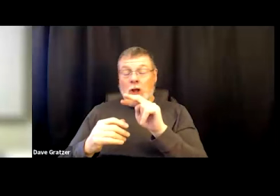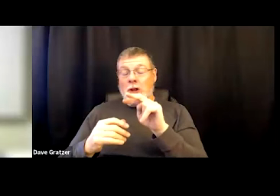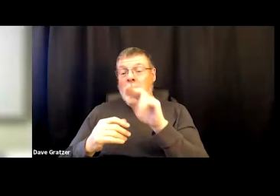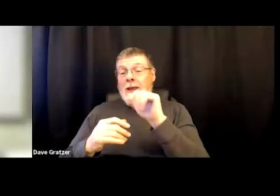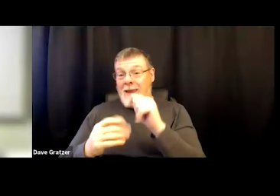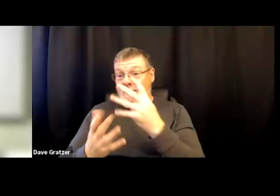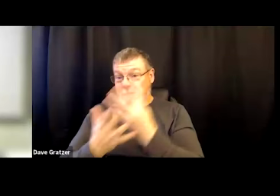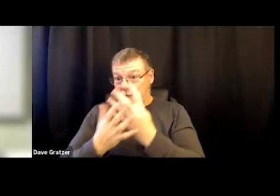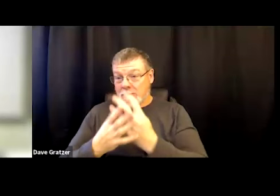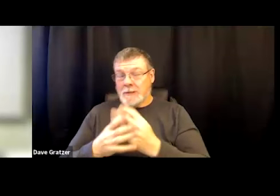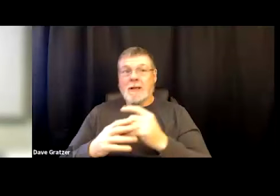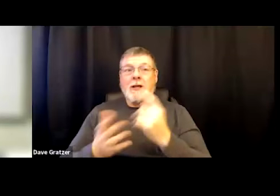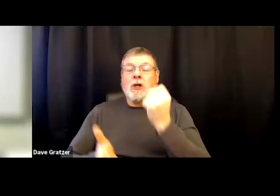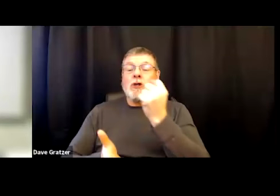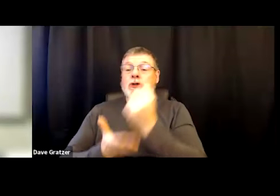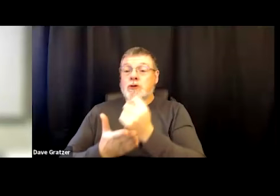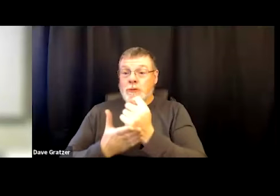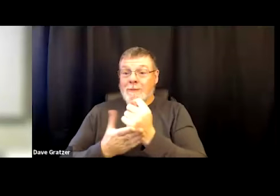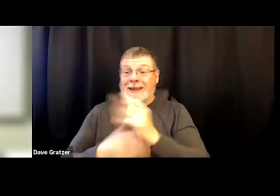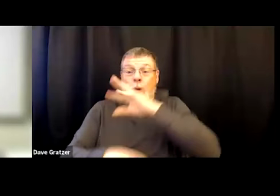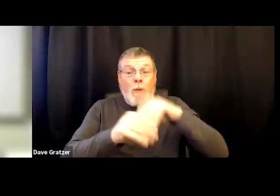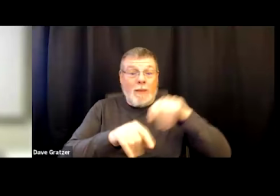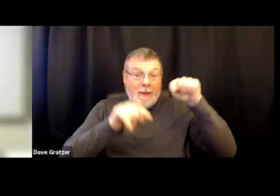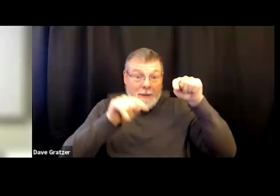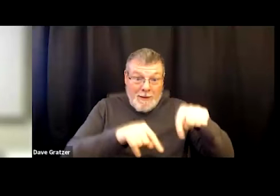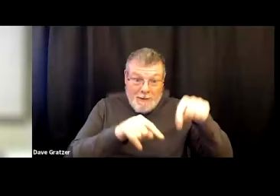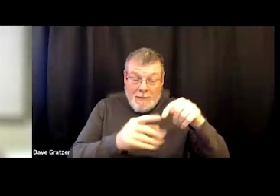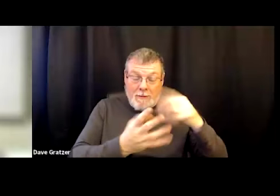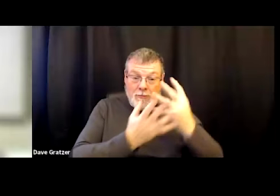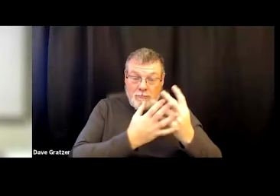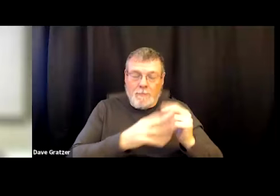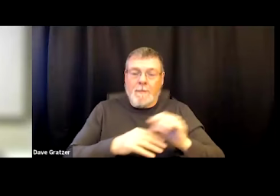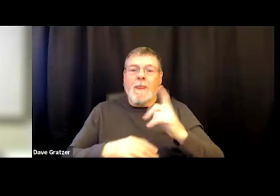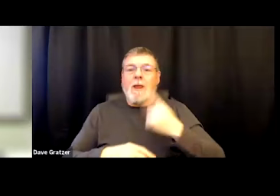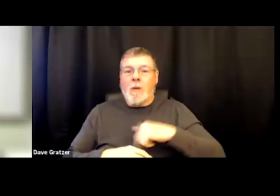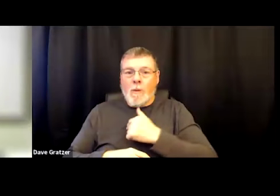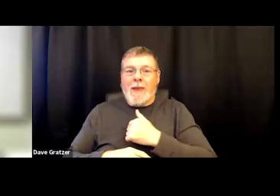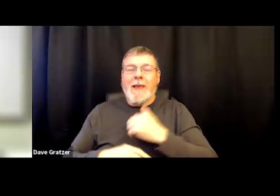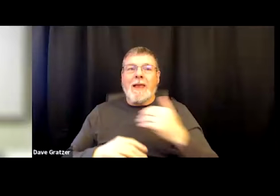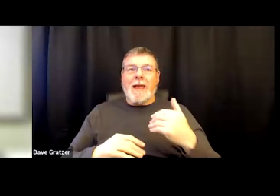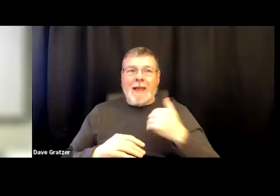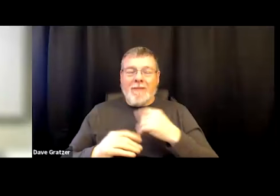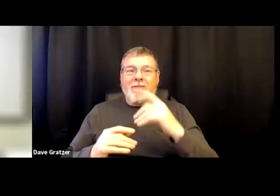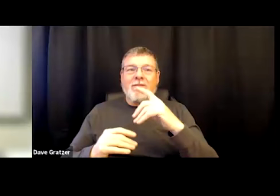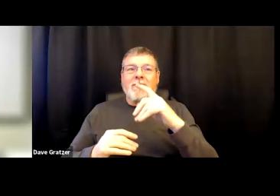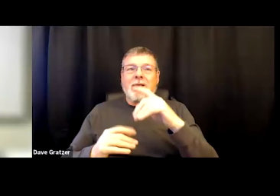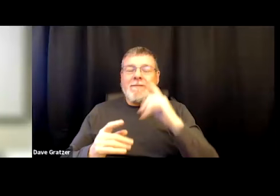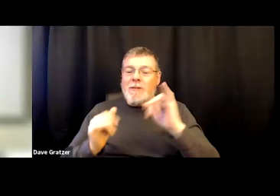and look at treatment provided in prisons or jails, we have significant results for evidence-based treatment approaches,